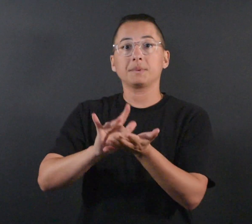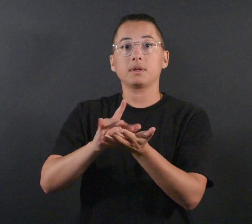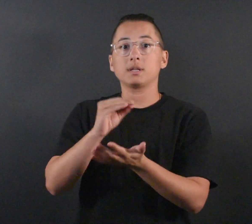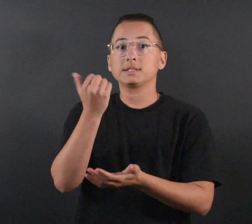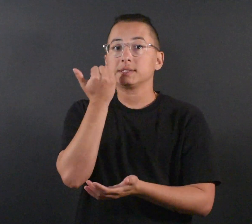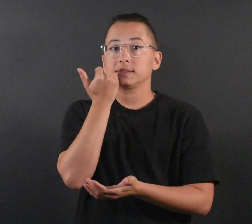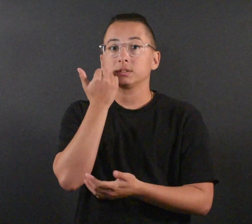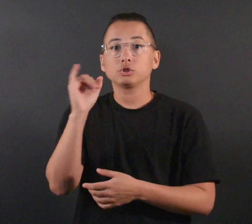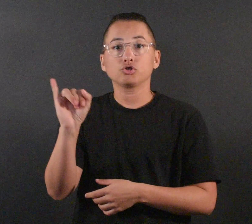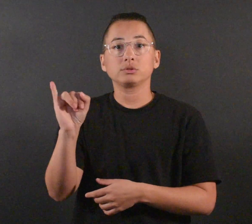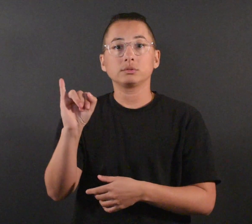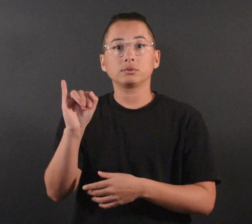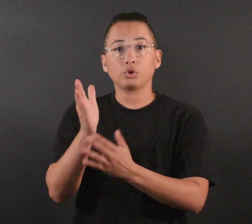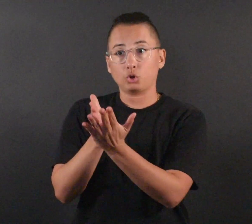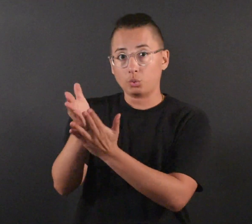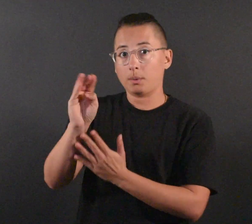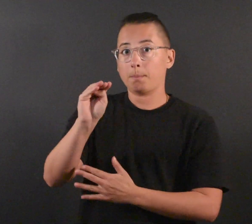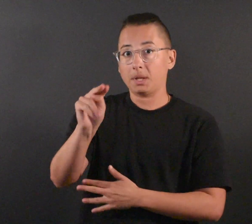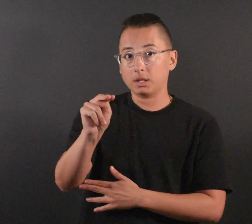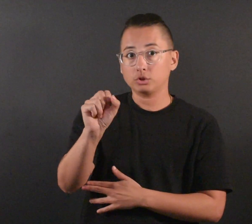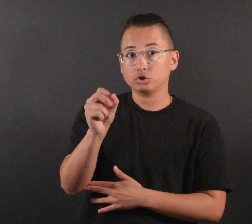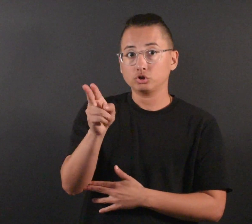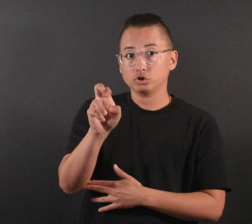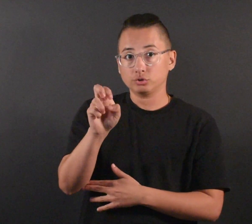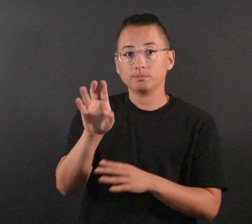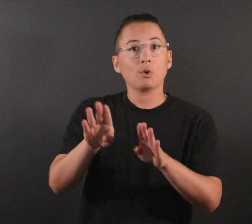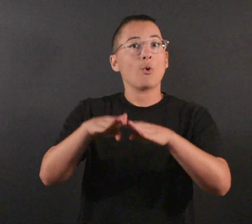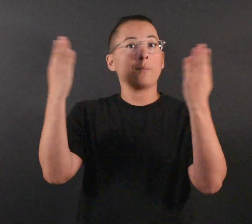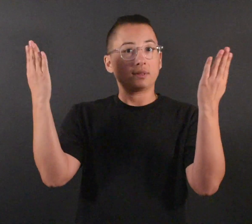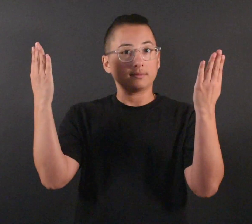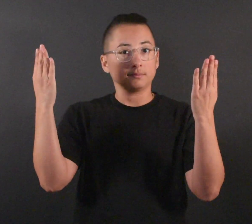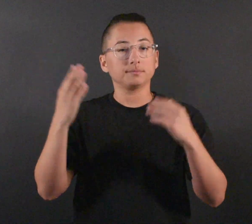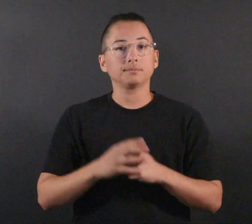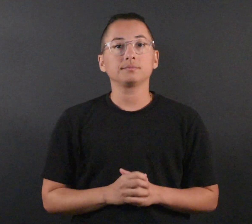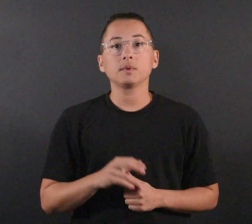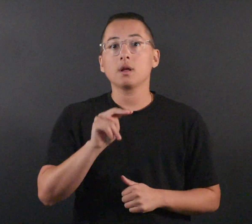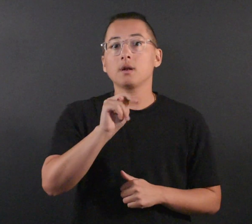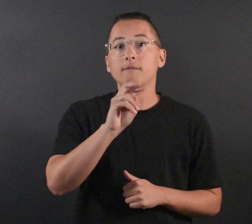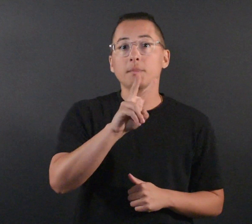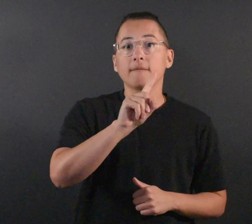private medical and dental insurance through MNsure is open November 1,